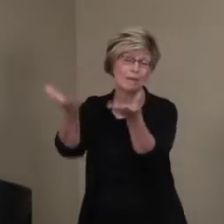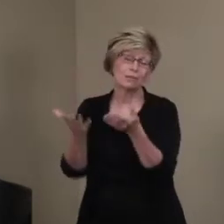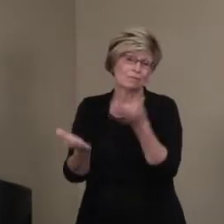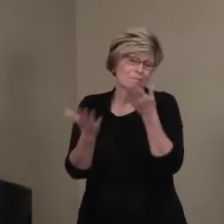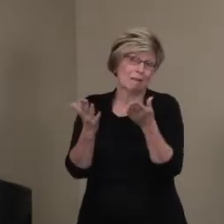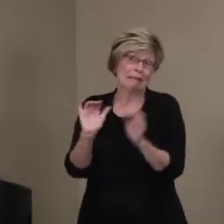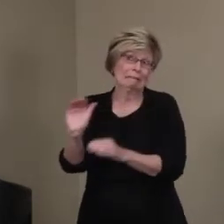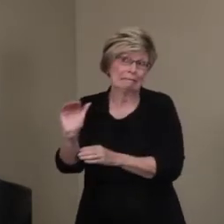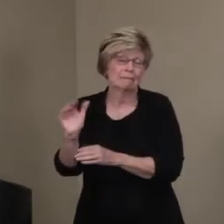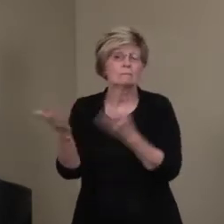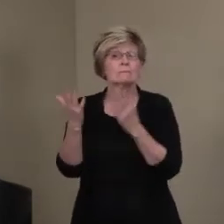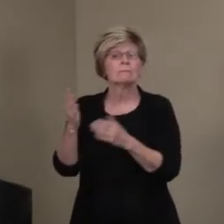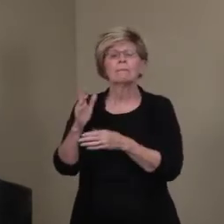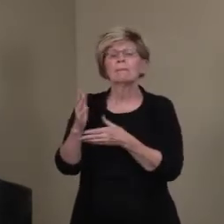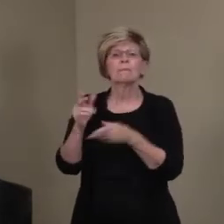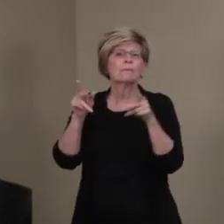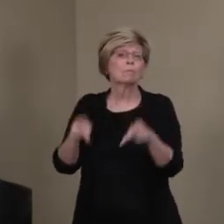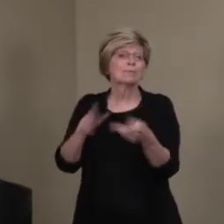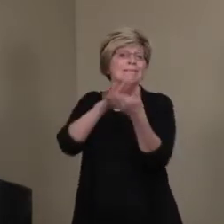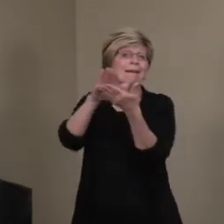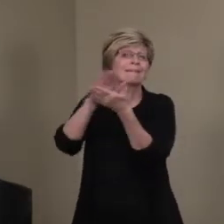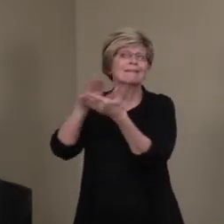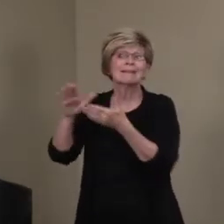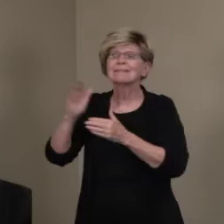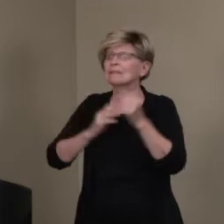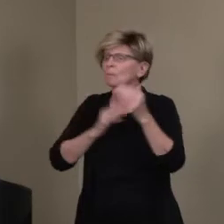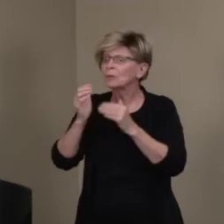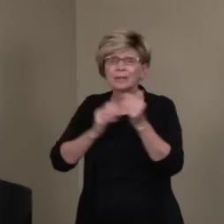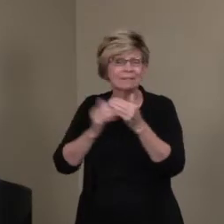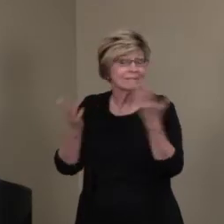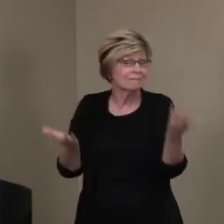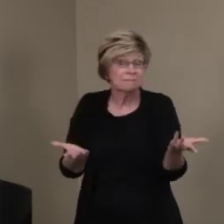providing information and you may have to ask for that information even so much